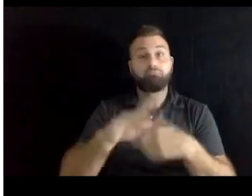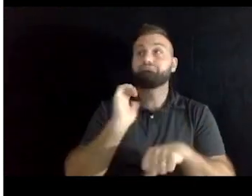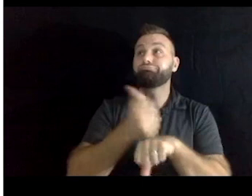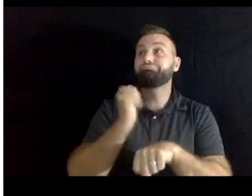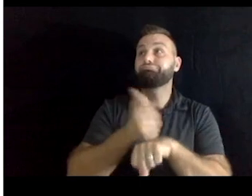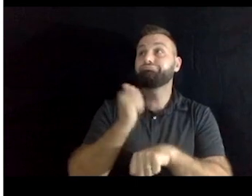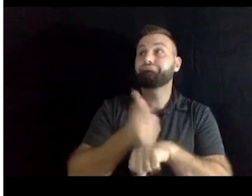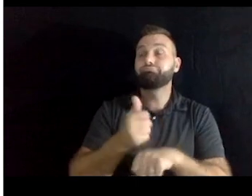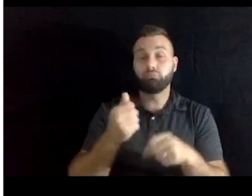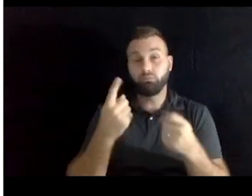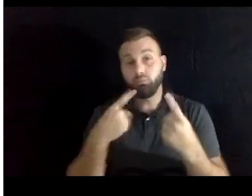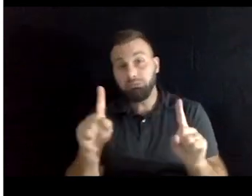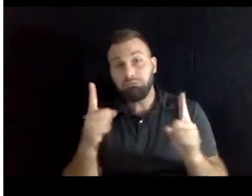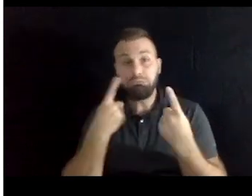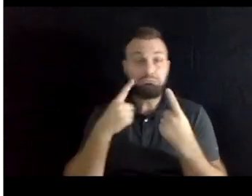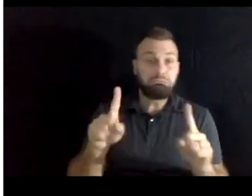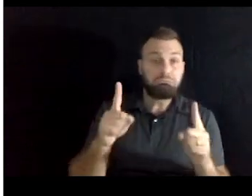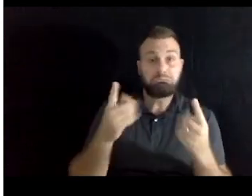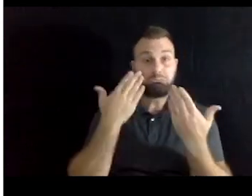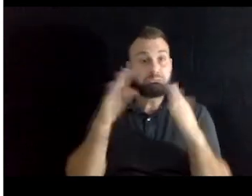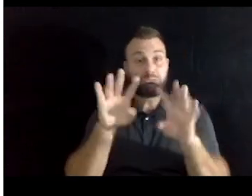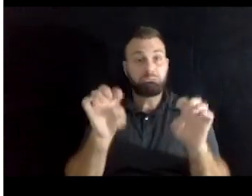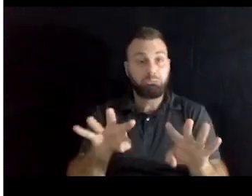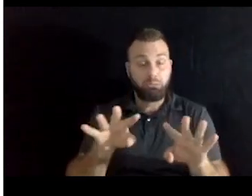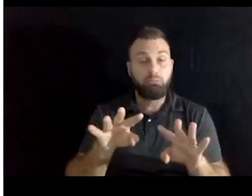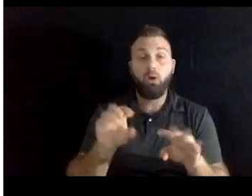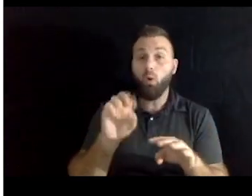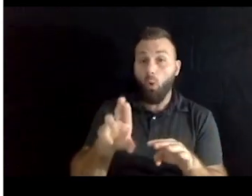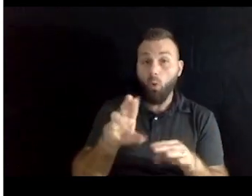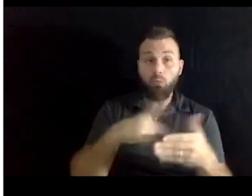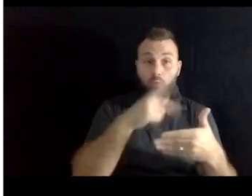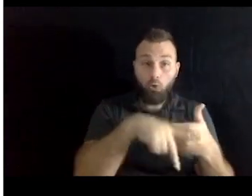knowing whether they work, or you could test programs on a smaller scale and generate